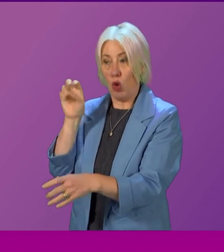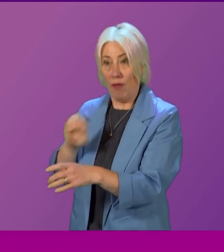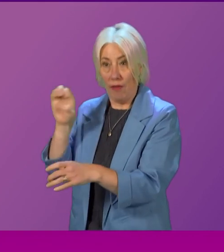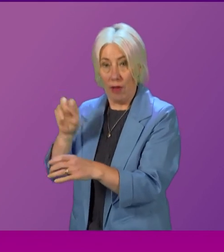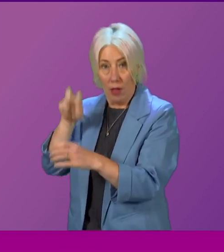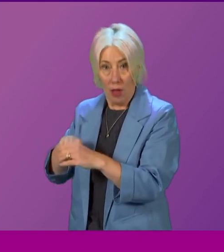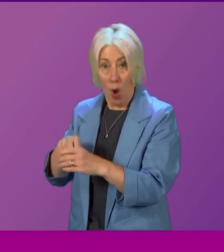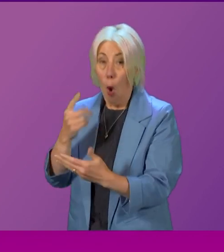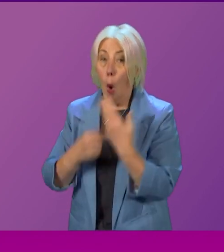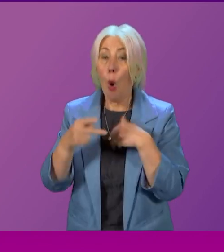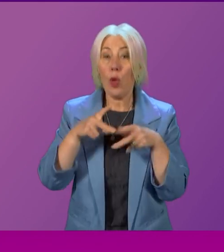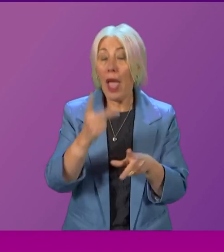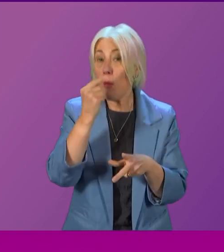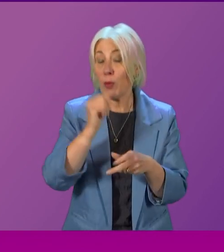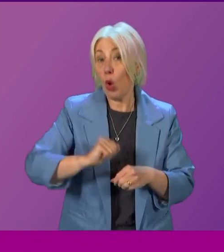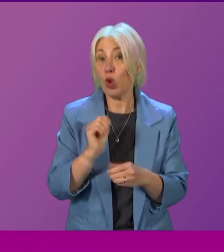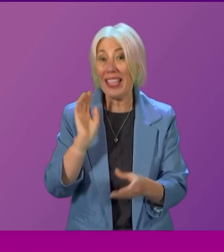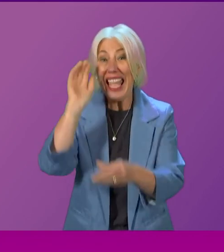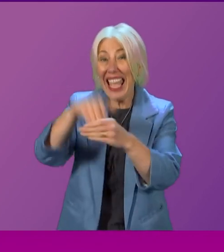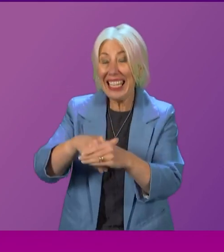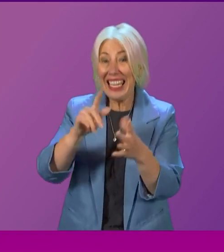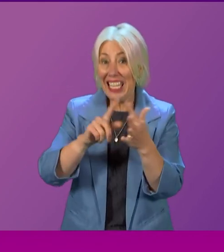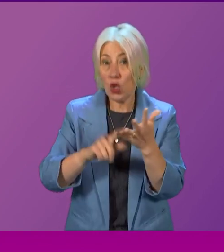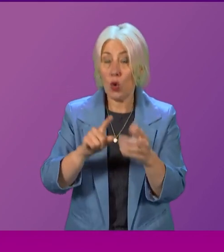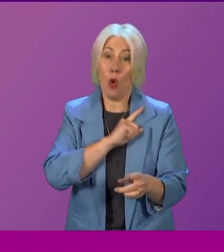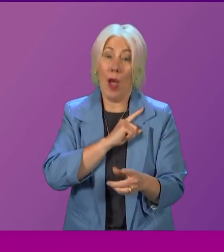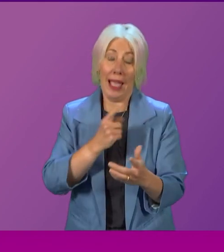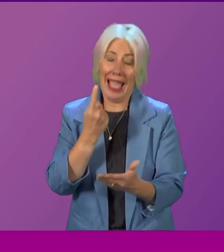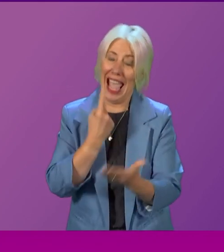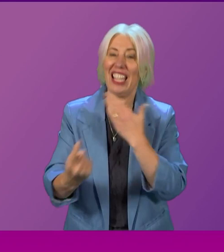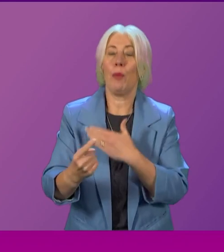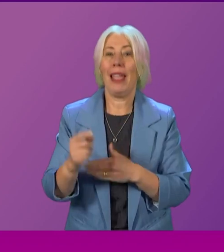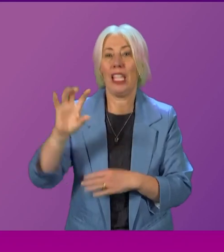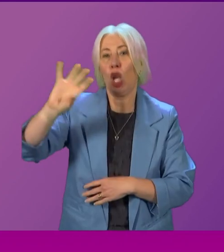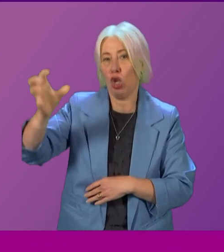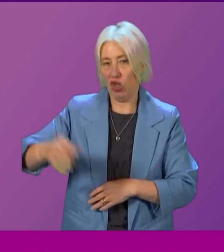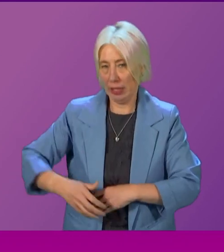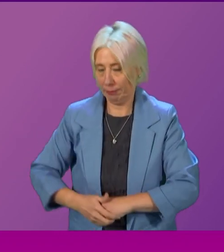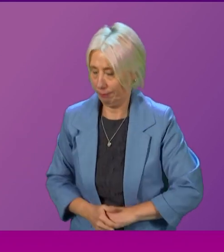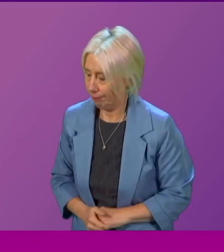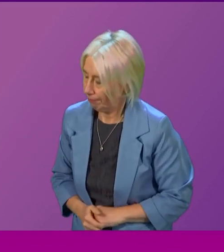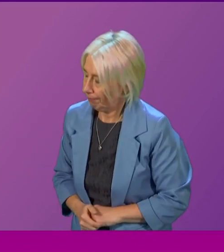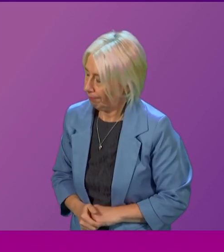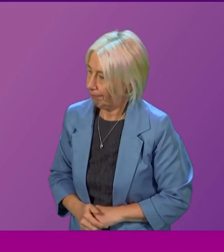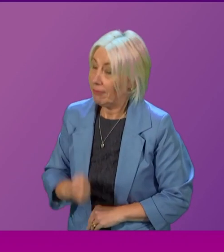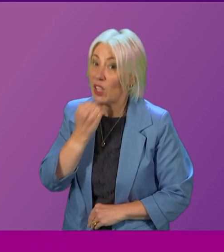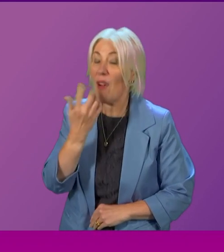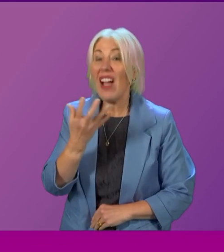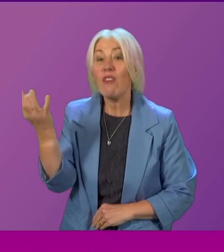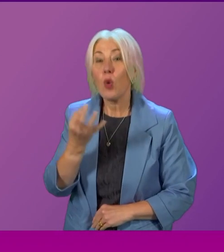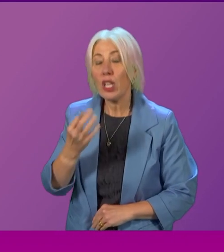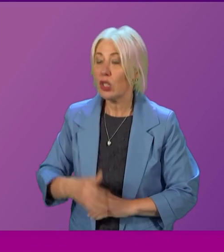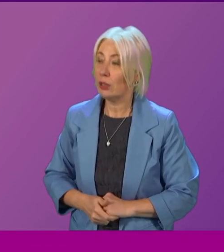by becoming an independent member of the EU.